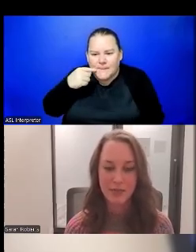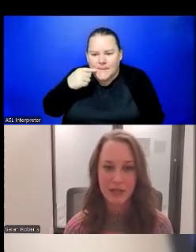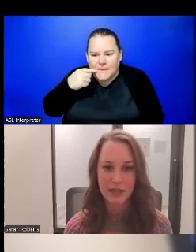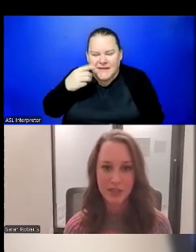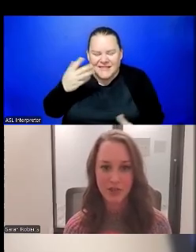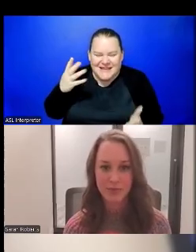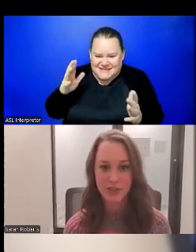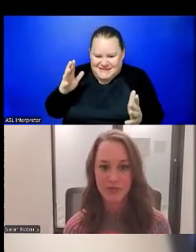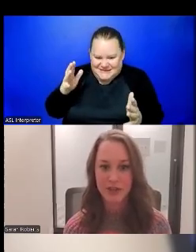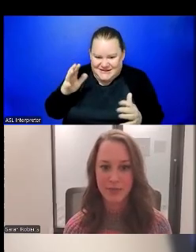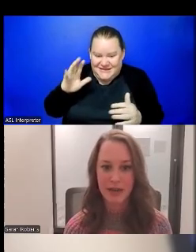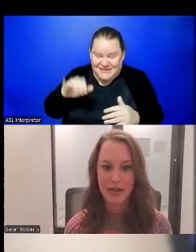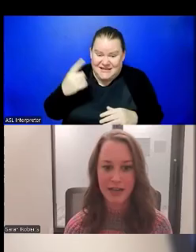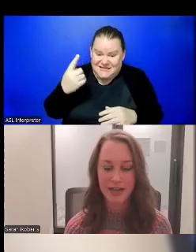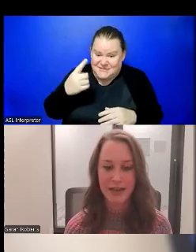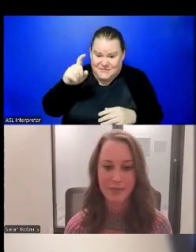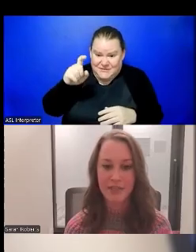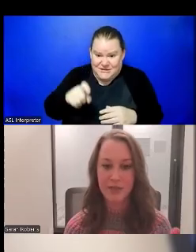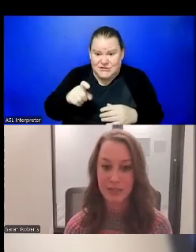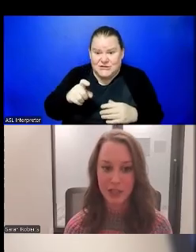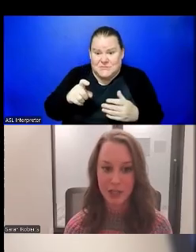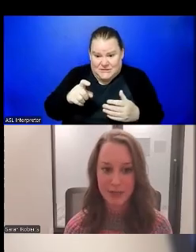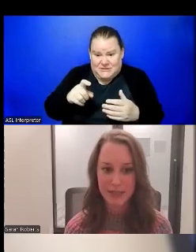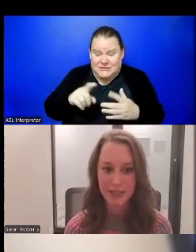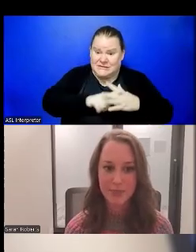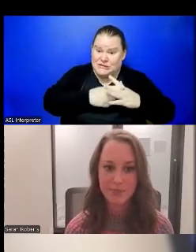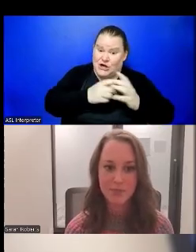is something that should be driven by the speech therapist.